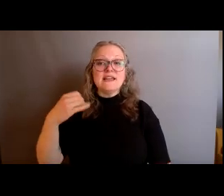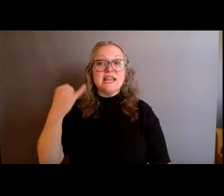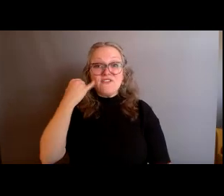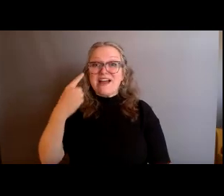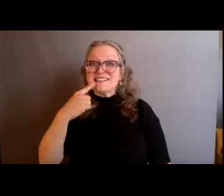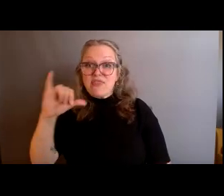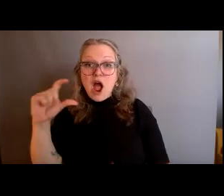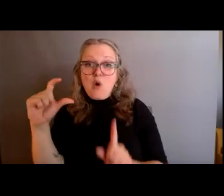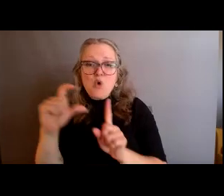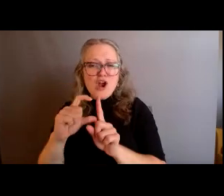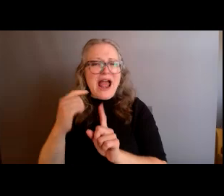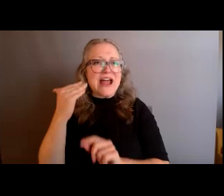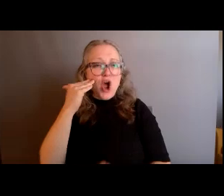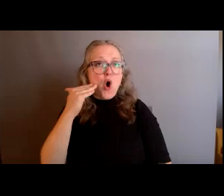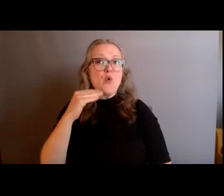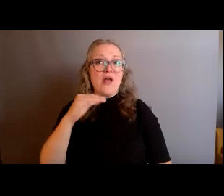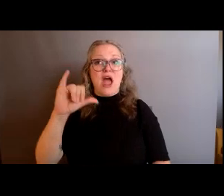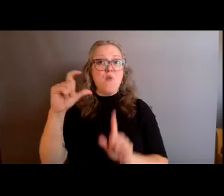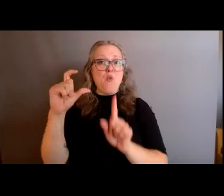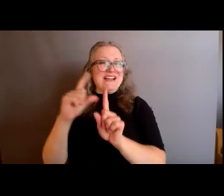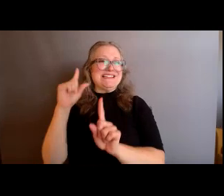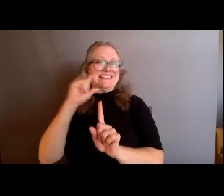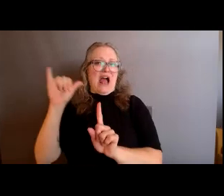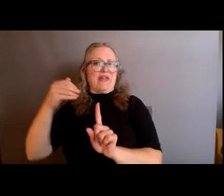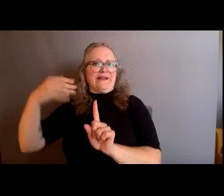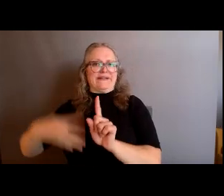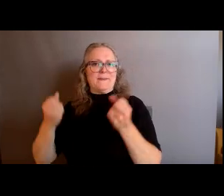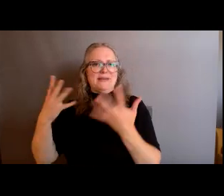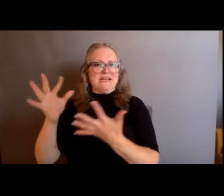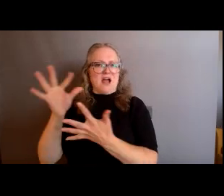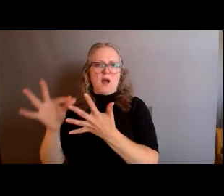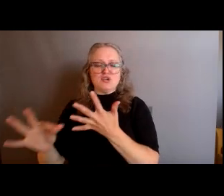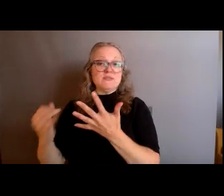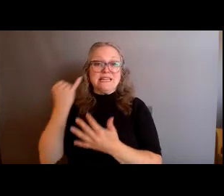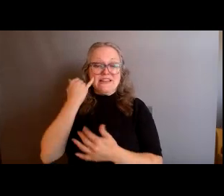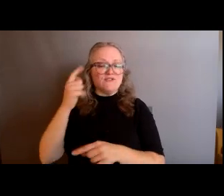different words. If you can't hear. Sounds like ft H.